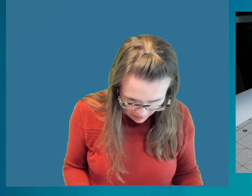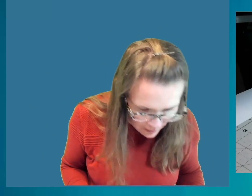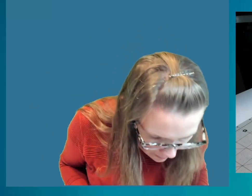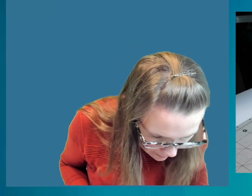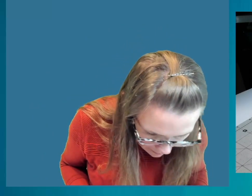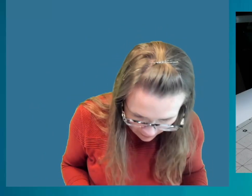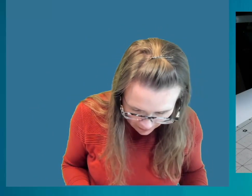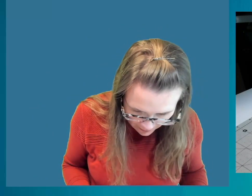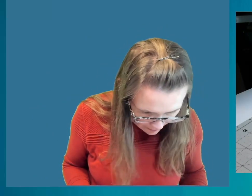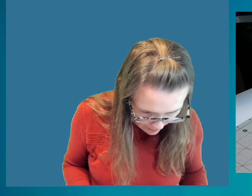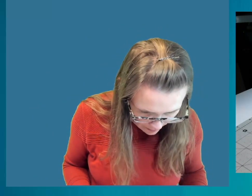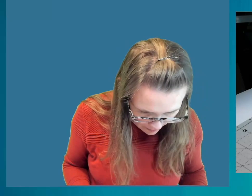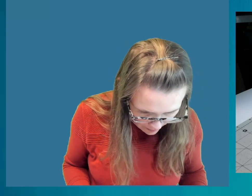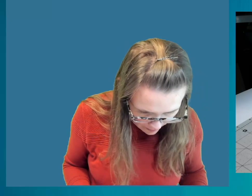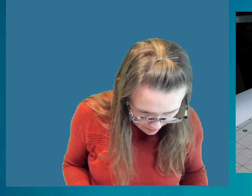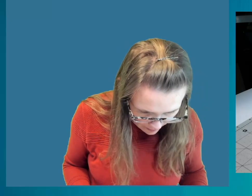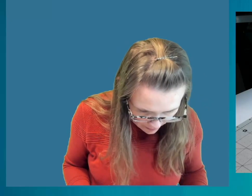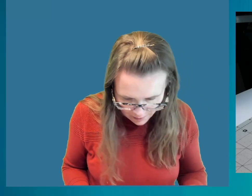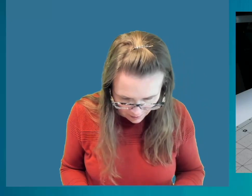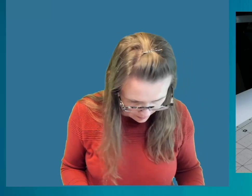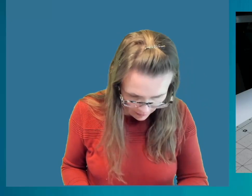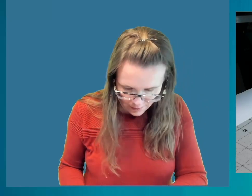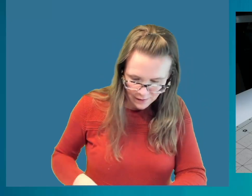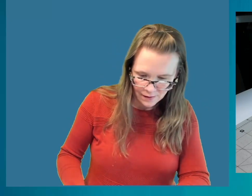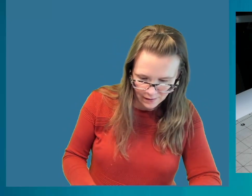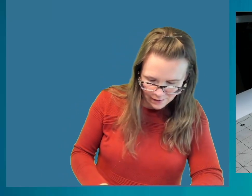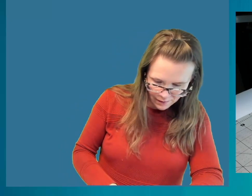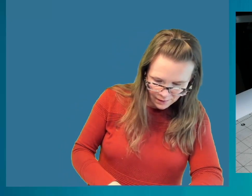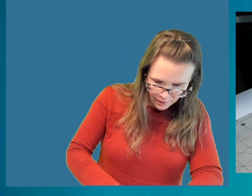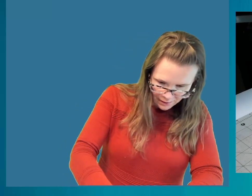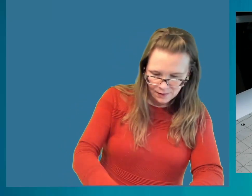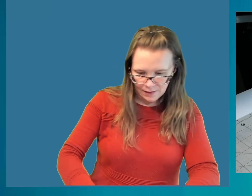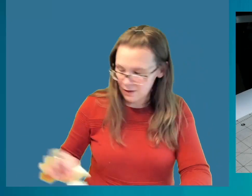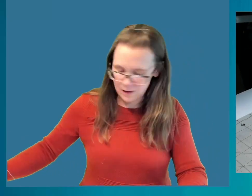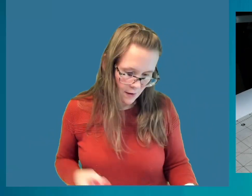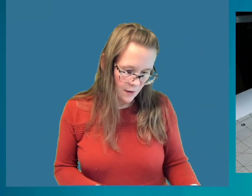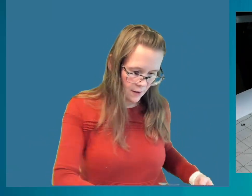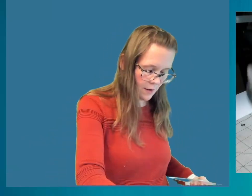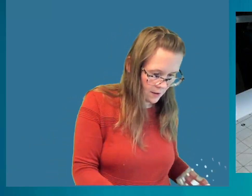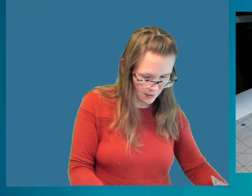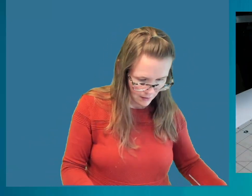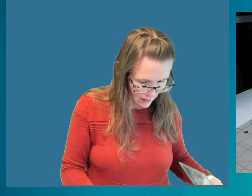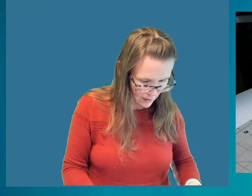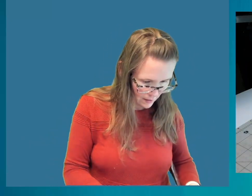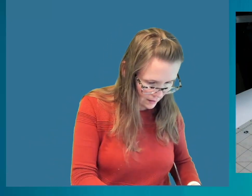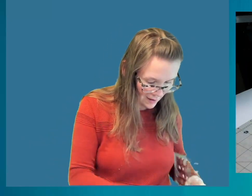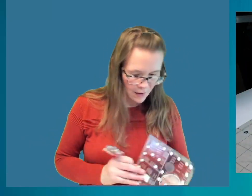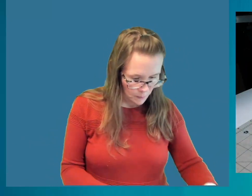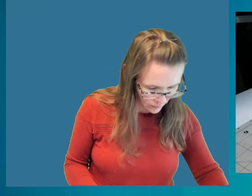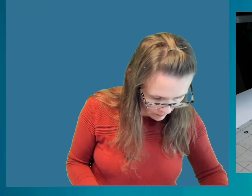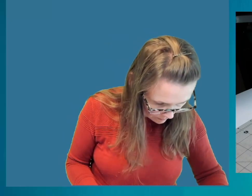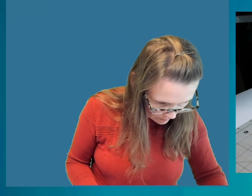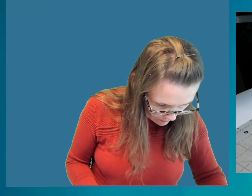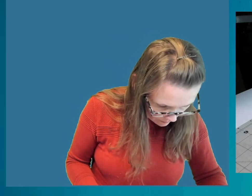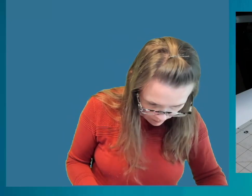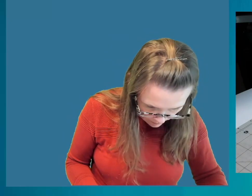kind of like fudge it a little bit here. So, um, I'm going to cut this side and then line